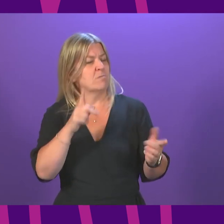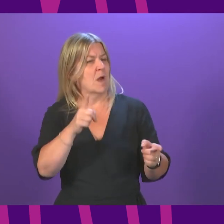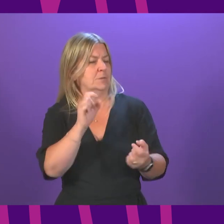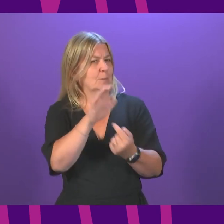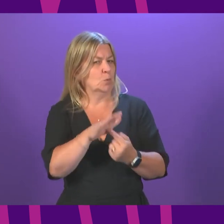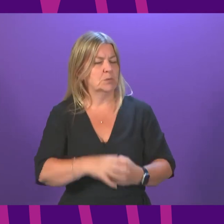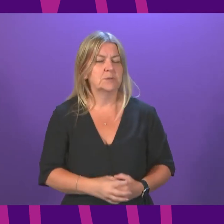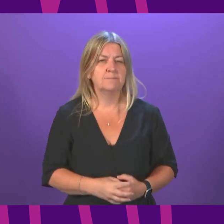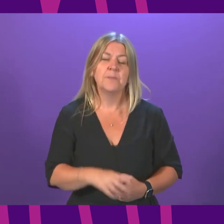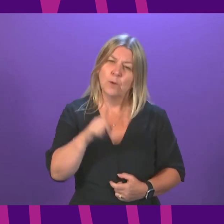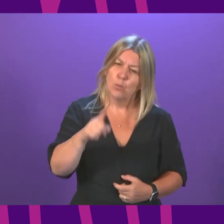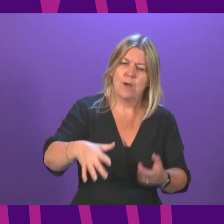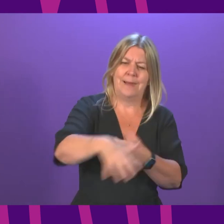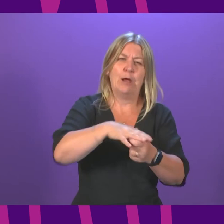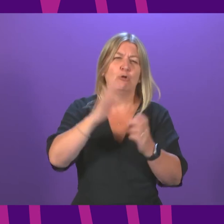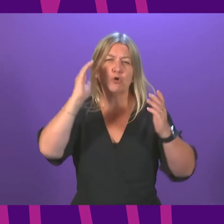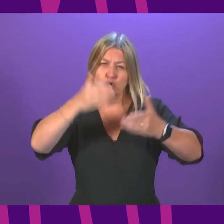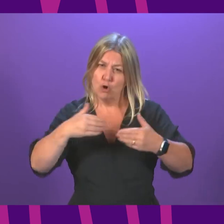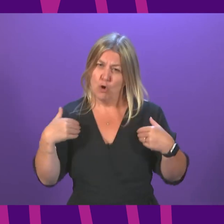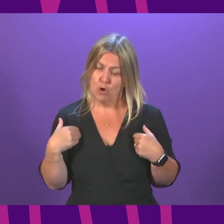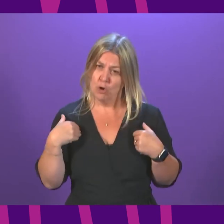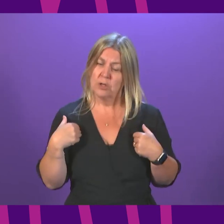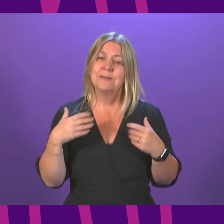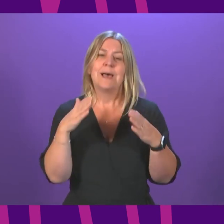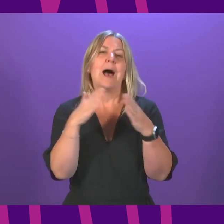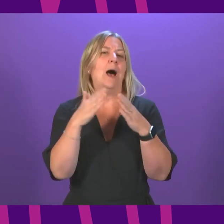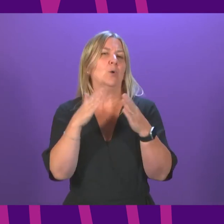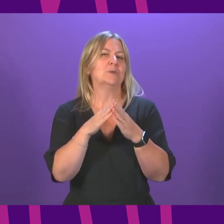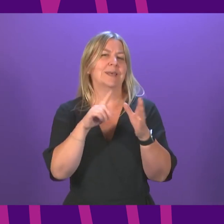to reshape the economy in fair, ethical and sustainable ways. We must take care not to